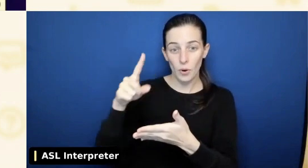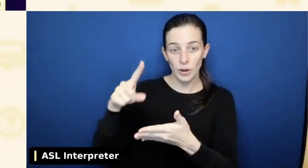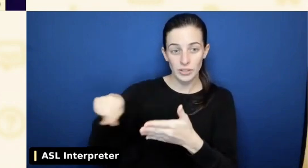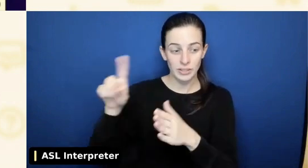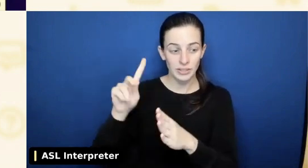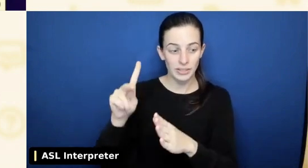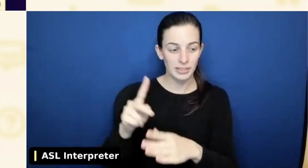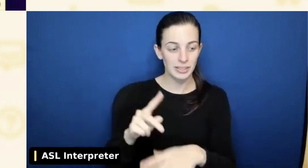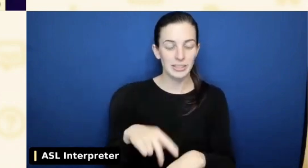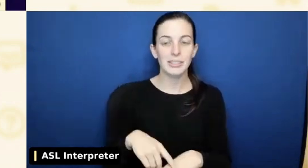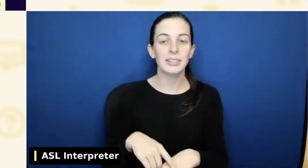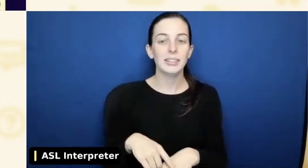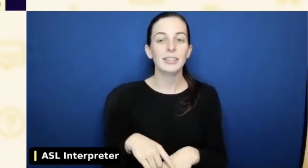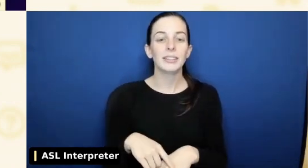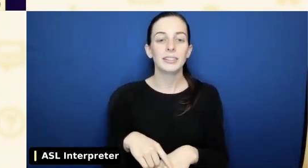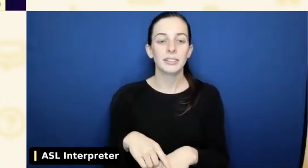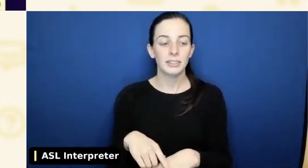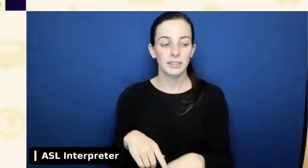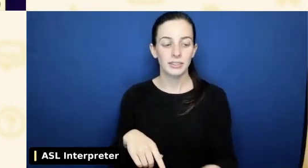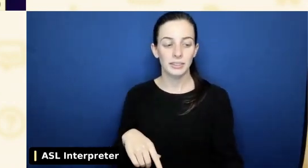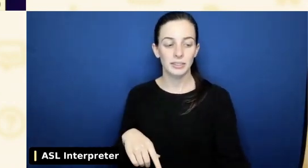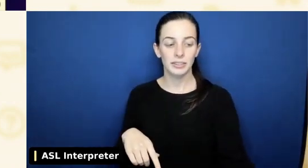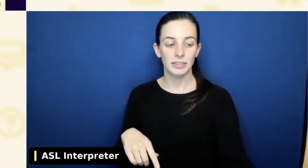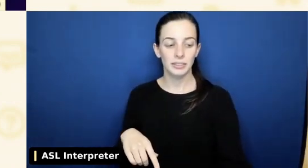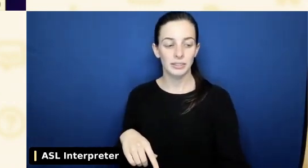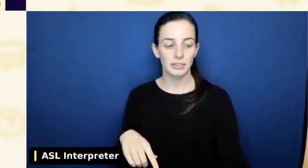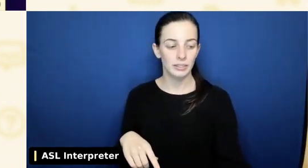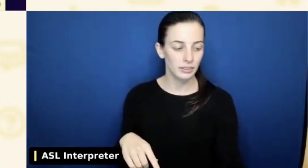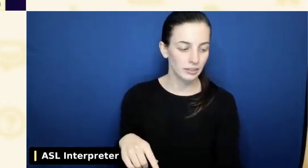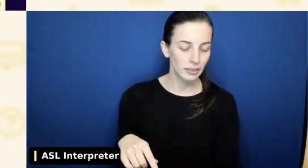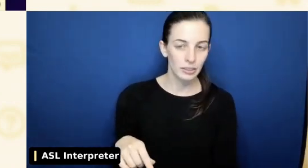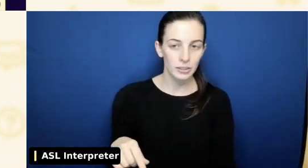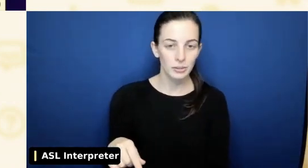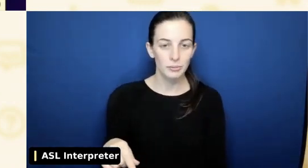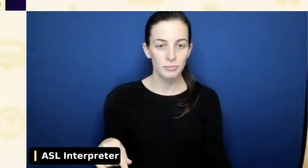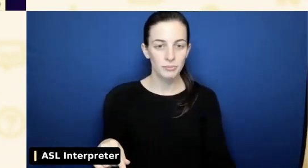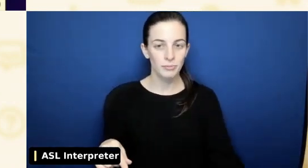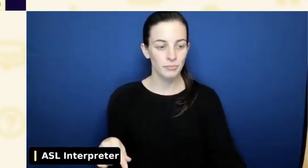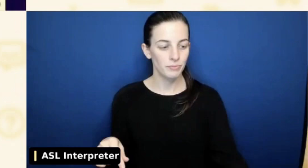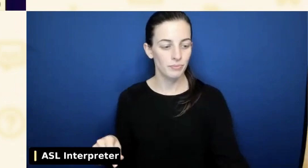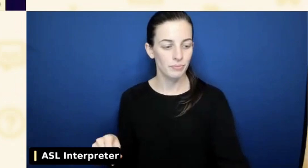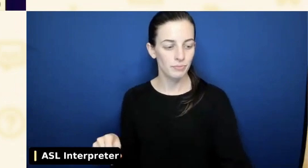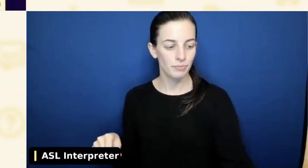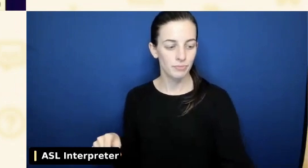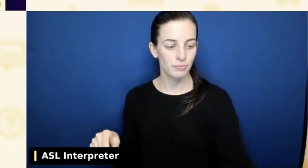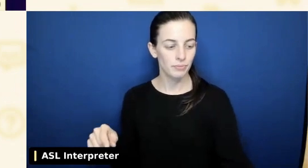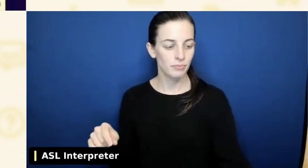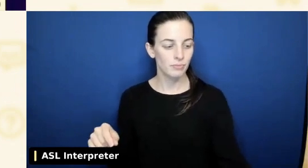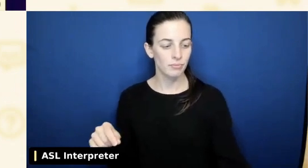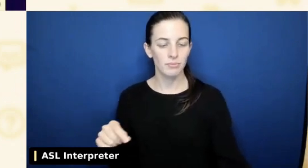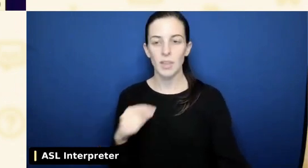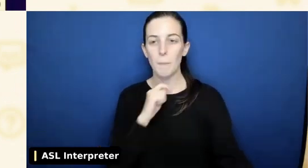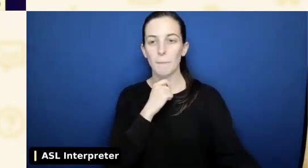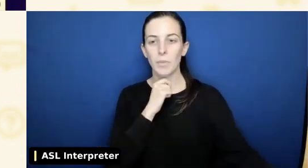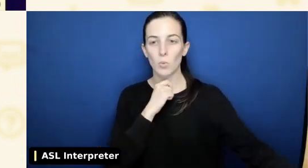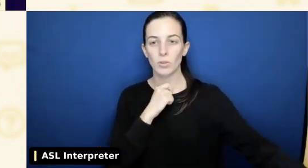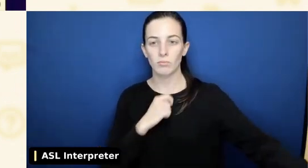and also for blind users and keyboard users. As Summary explains clearly what still needs